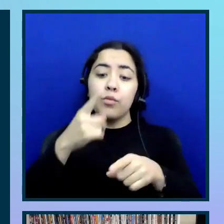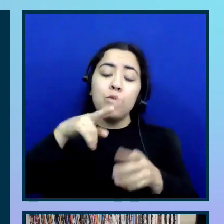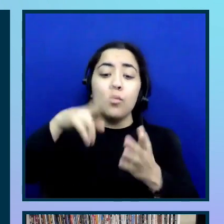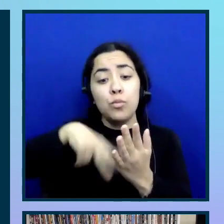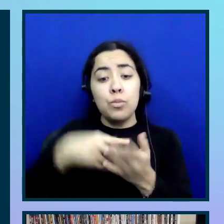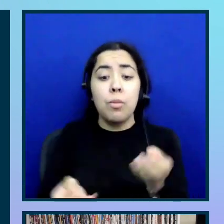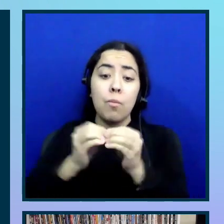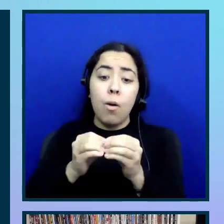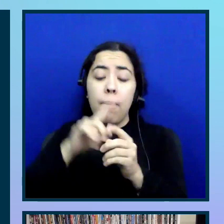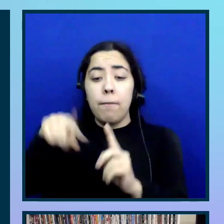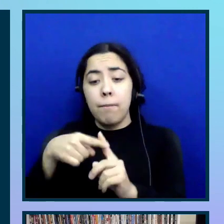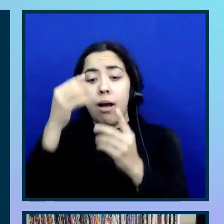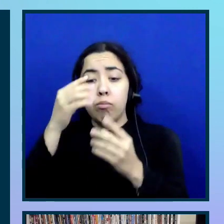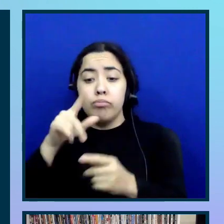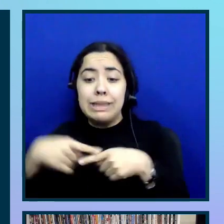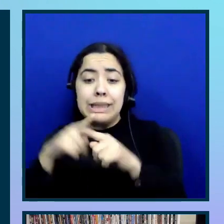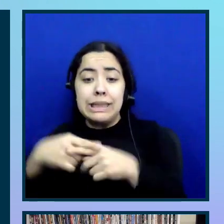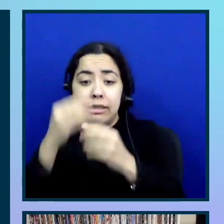bring the user to a new page about knitting?